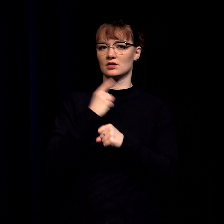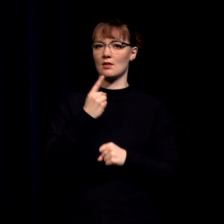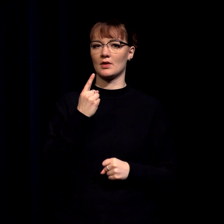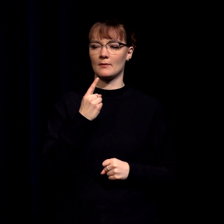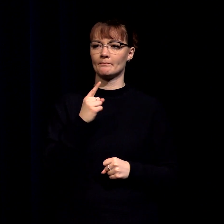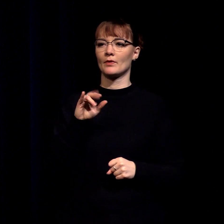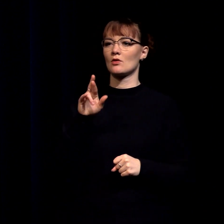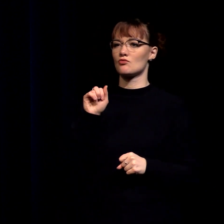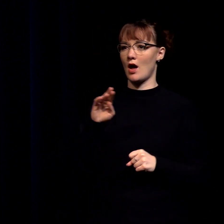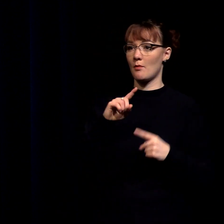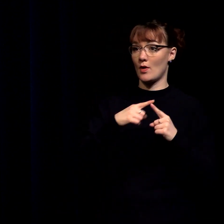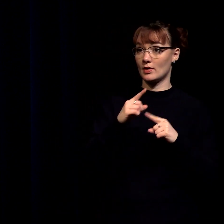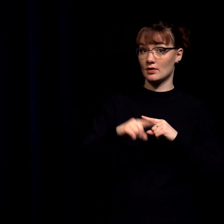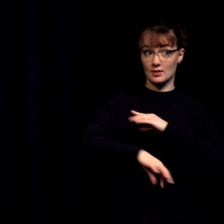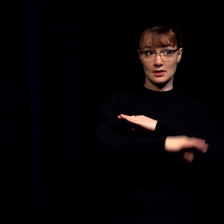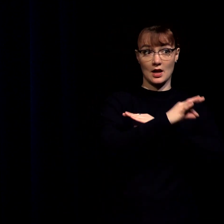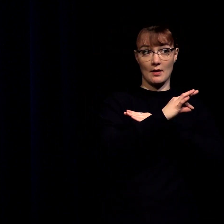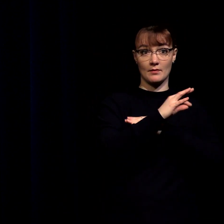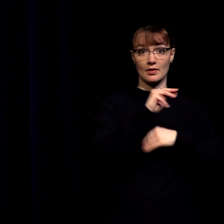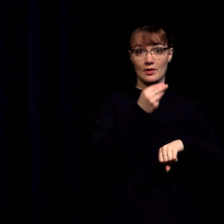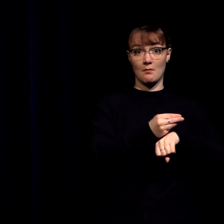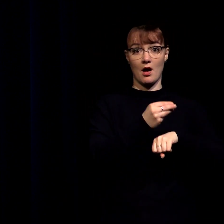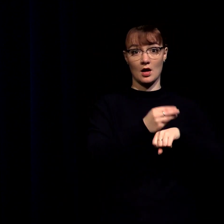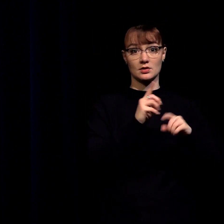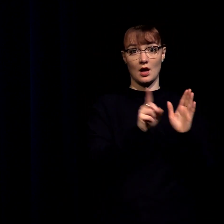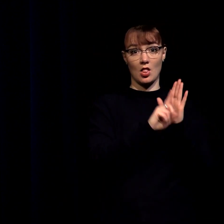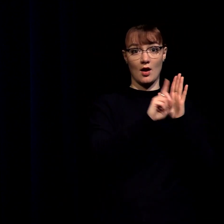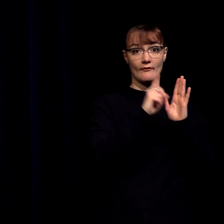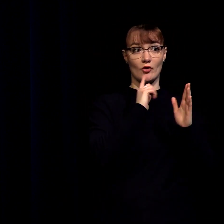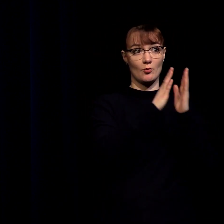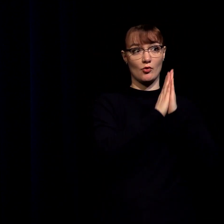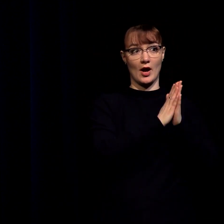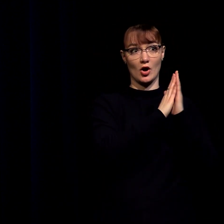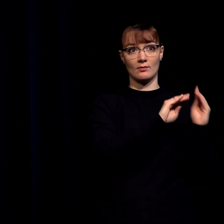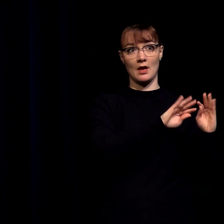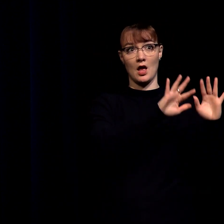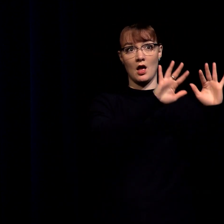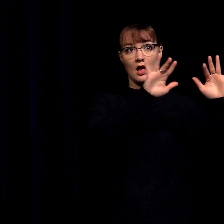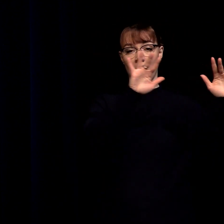sun came up and the mosque began to go off. It felt like there was a spiritual being in this room. I've been praying this